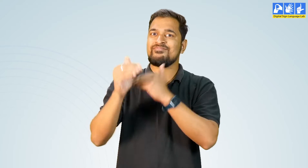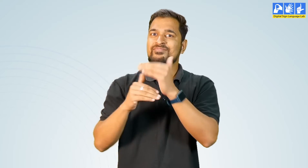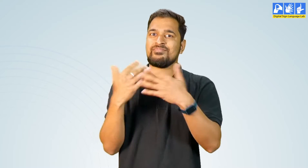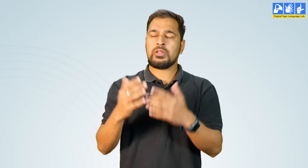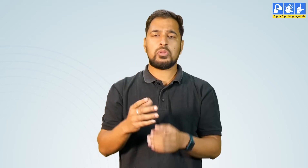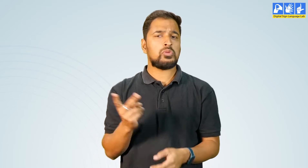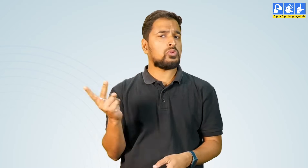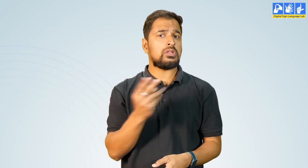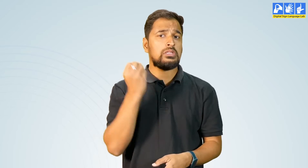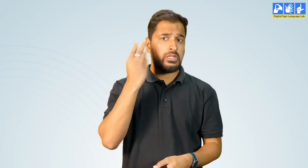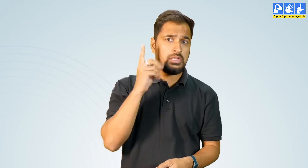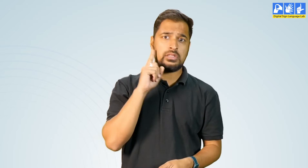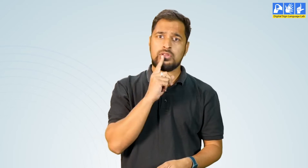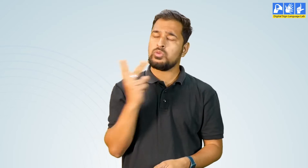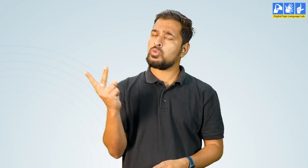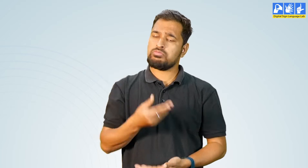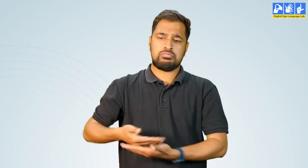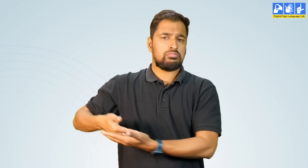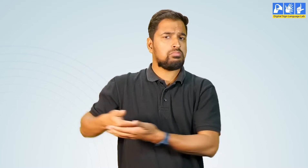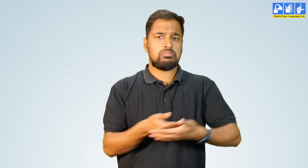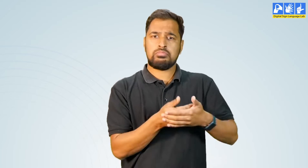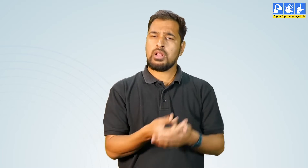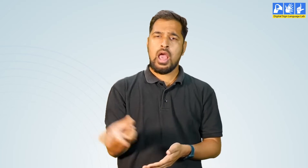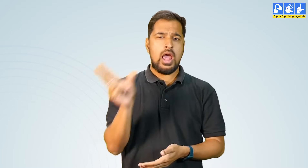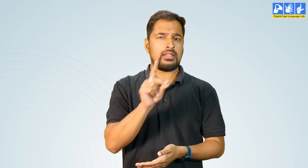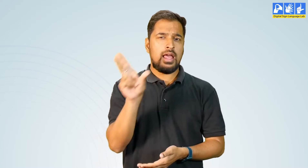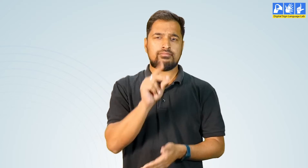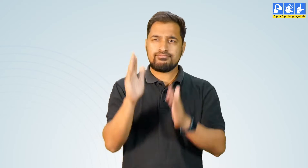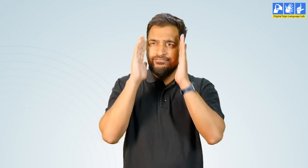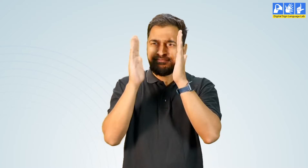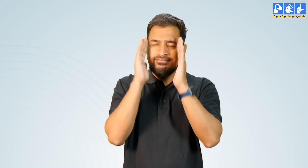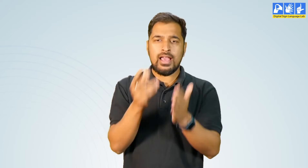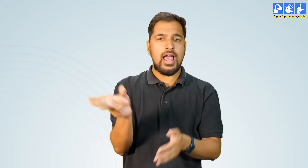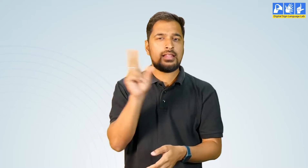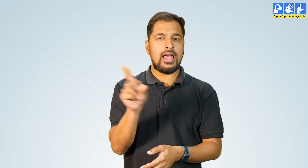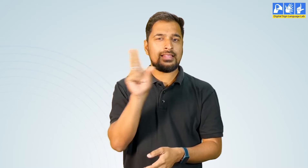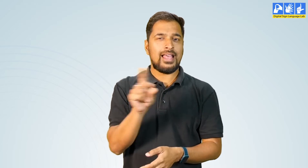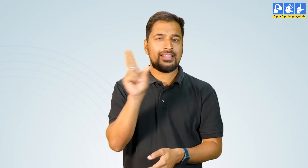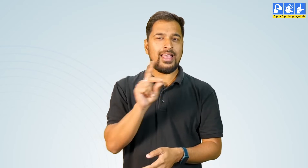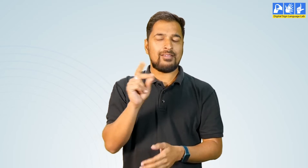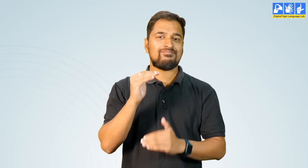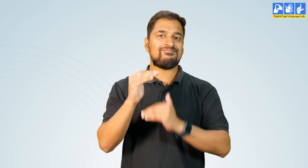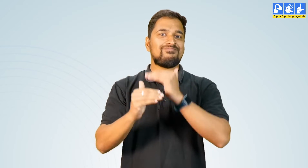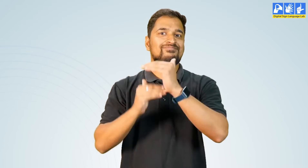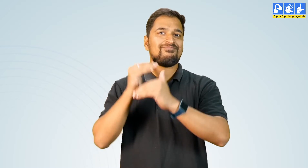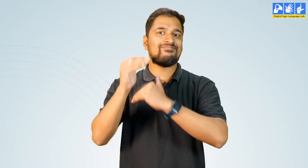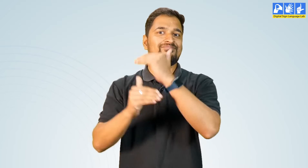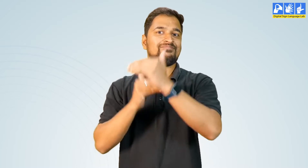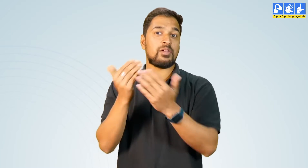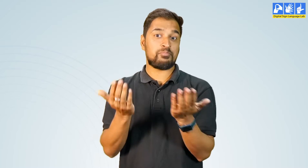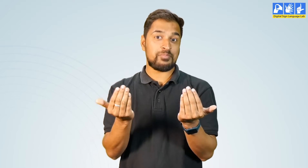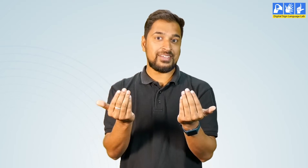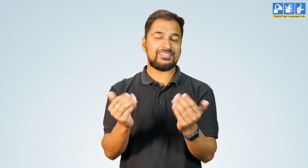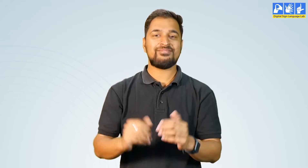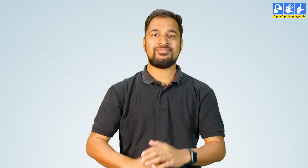by using joint attention, their vocabularies grow so much.